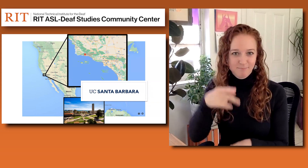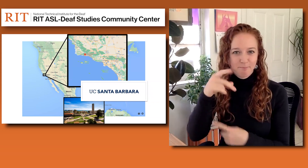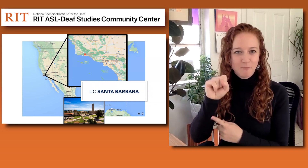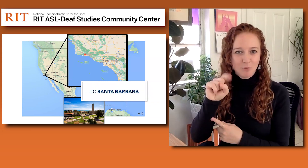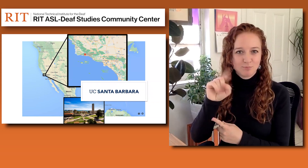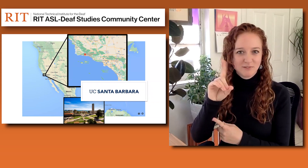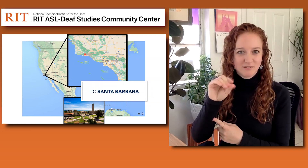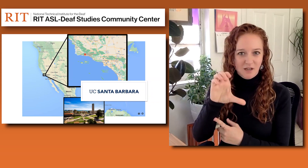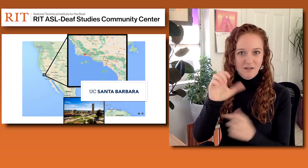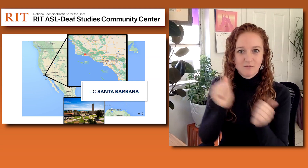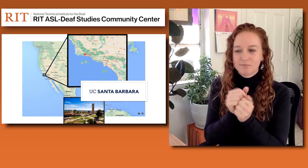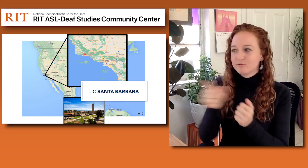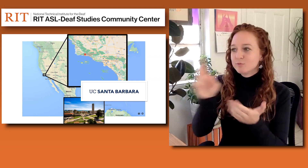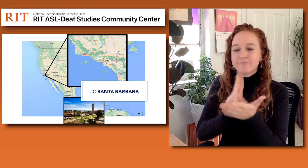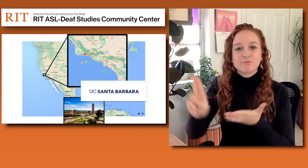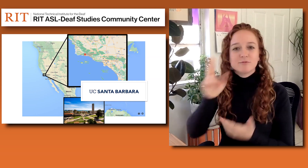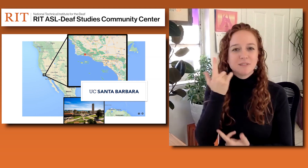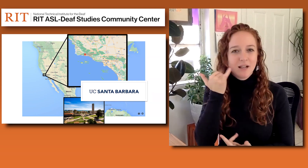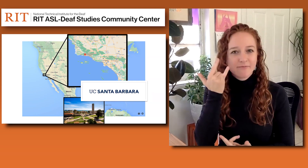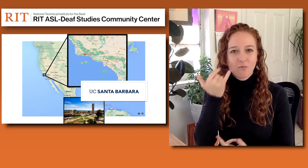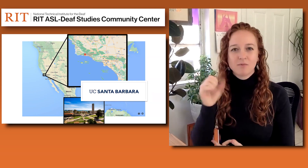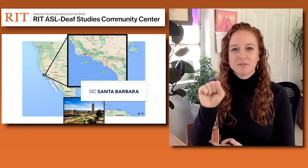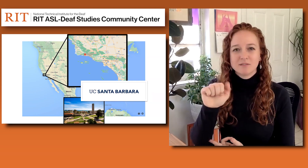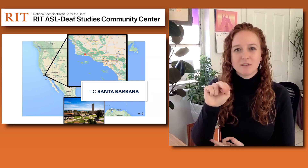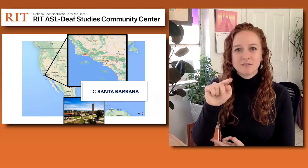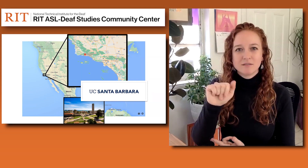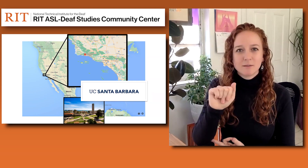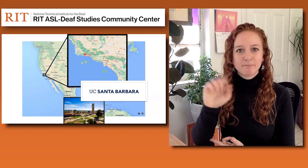I'm working as a post doc at the University of California